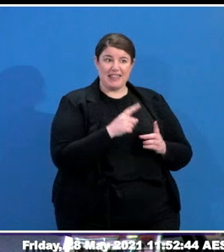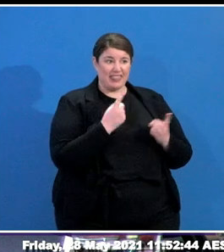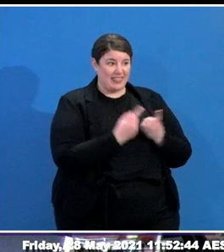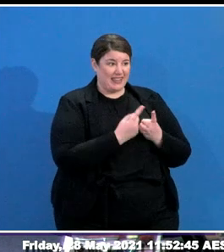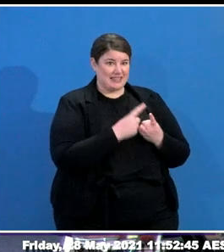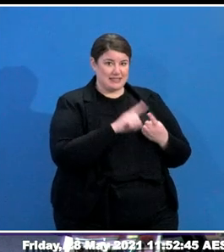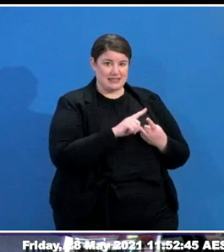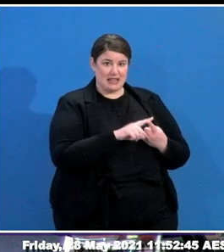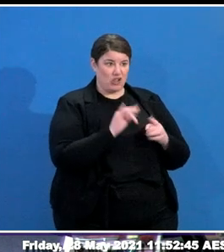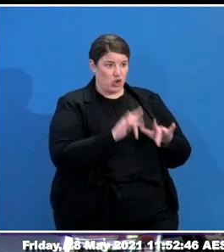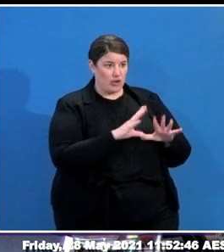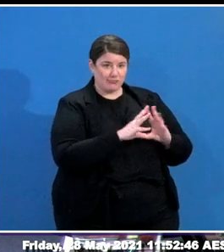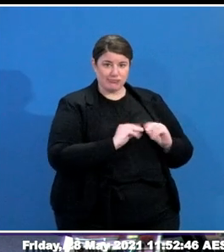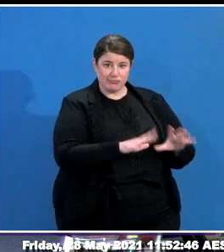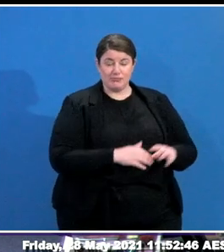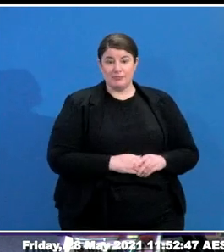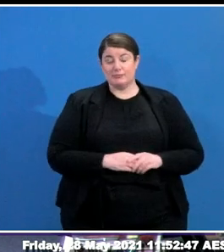ongoing? Yes, she said that.